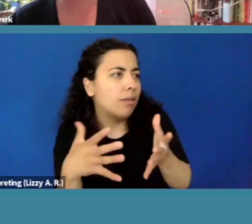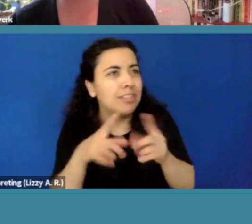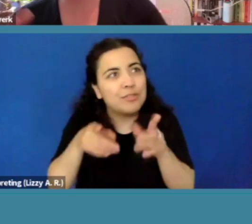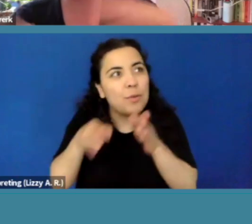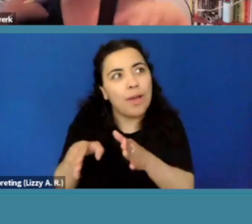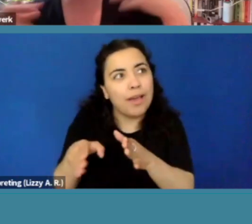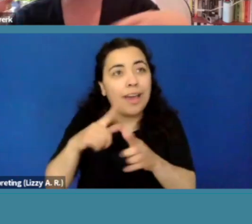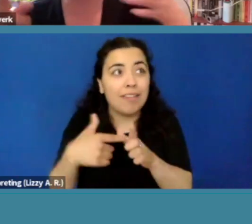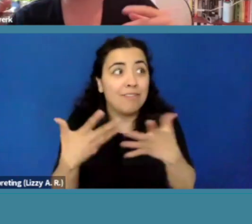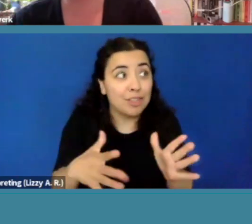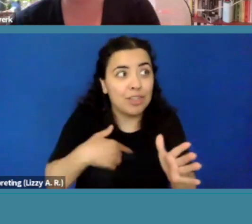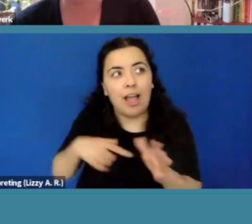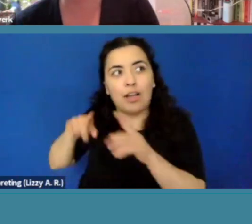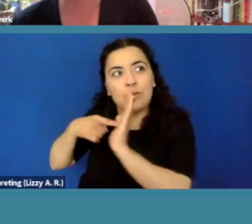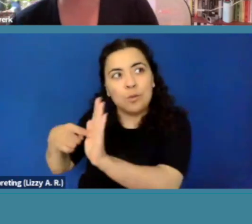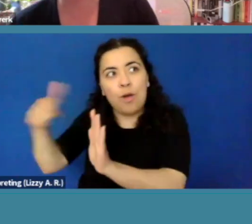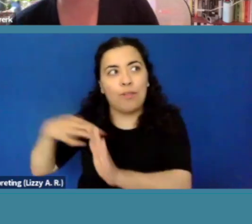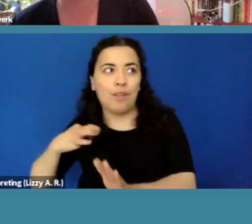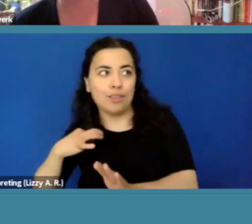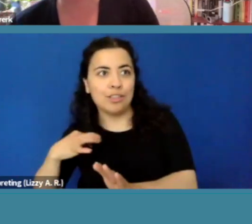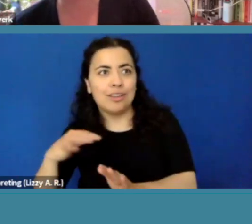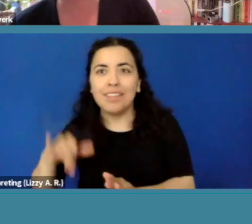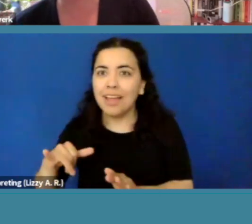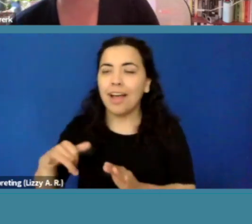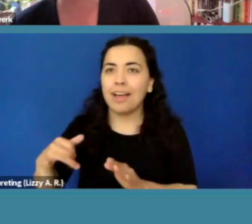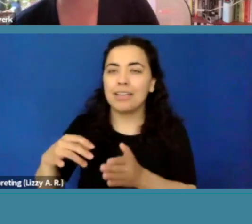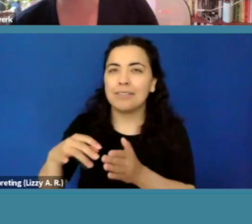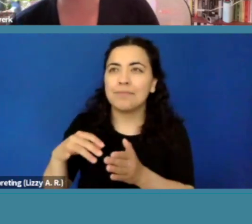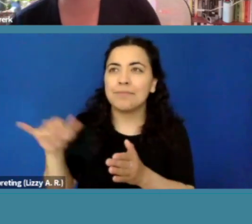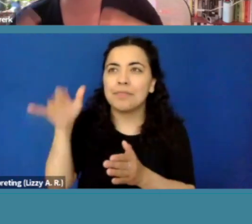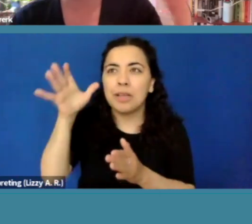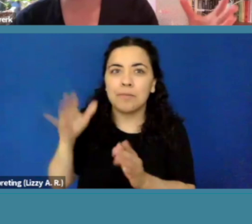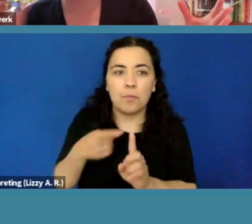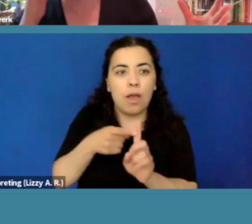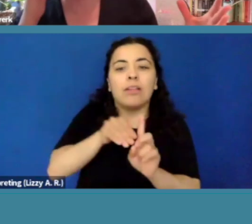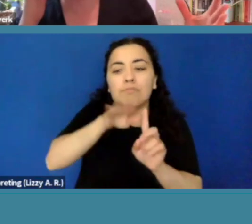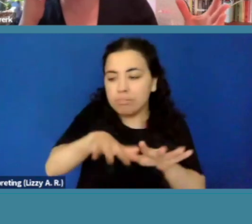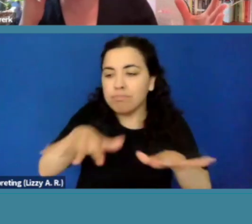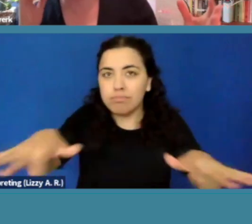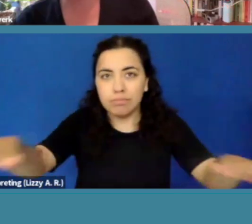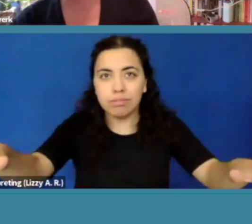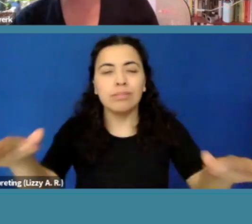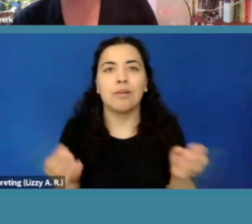It's a snowball going downhill where the more you can create that foundation,